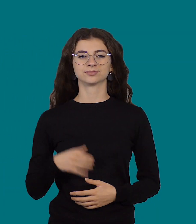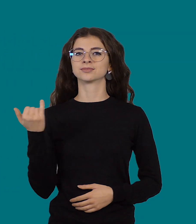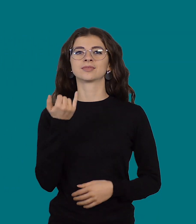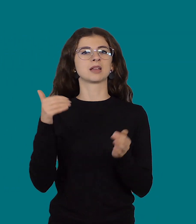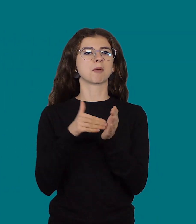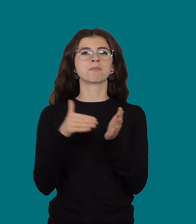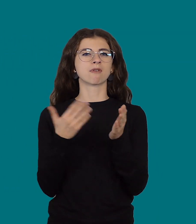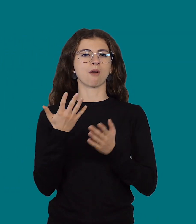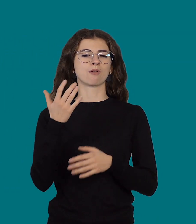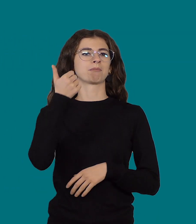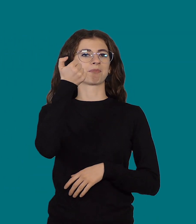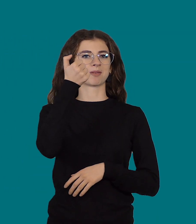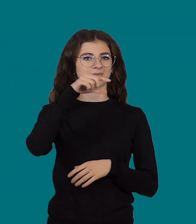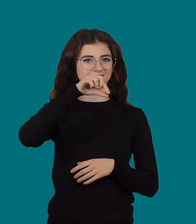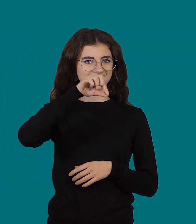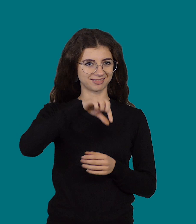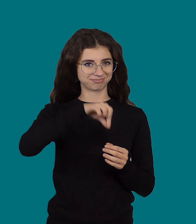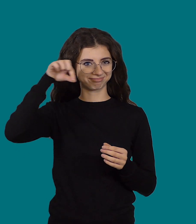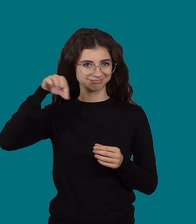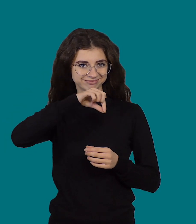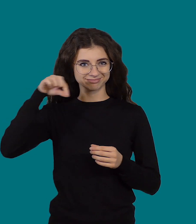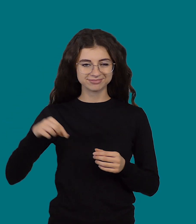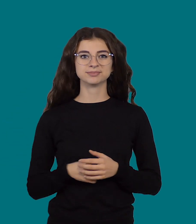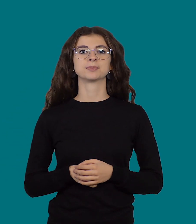Actually, you mainly need pipettes.